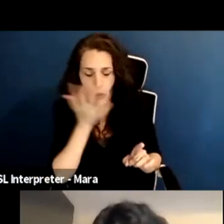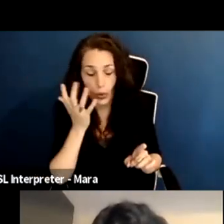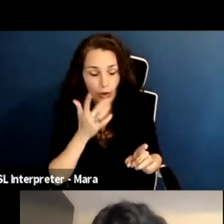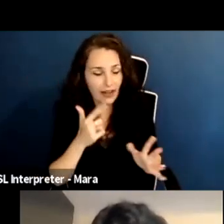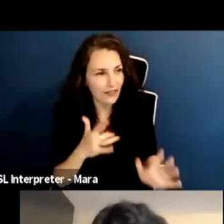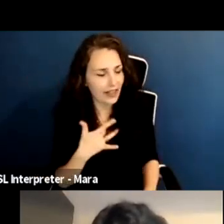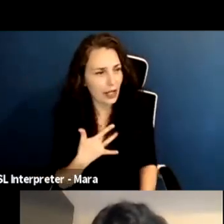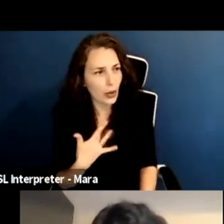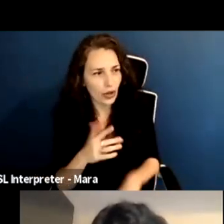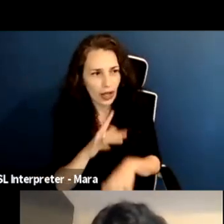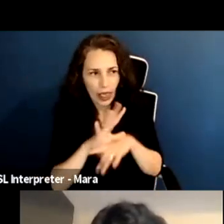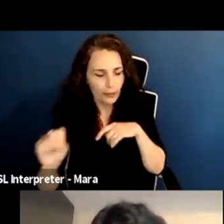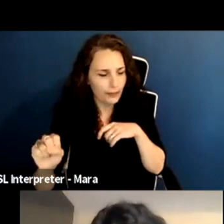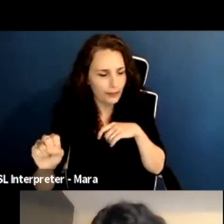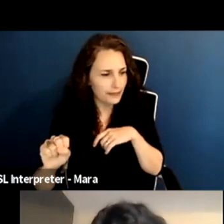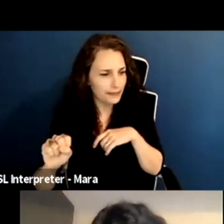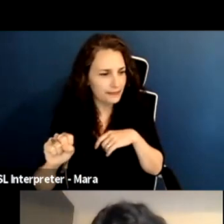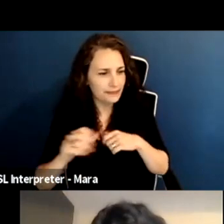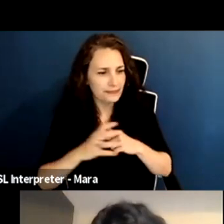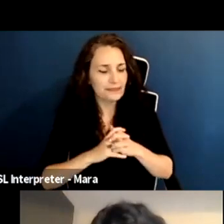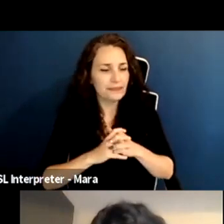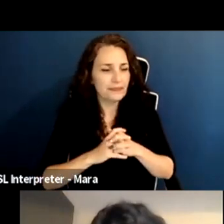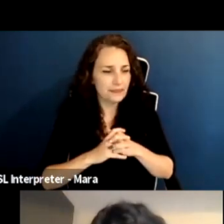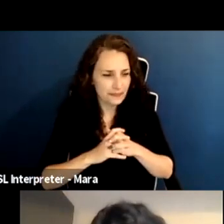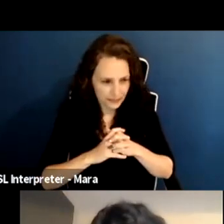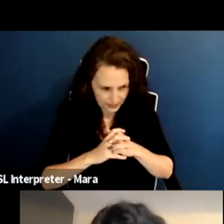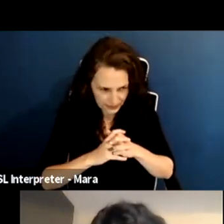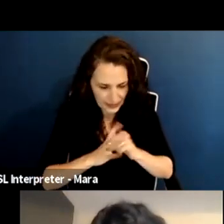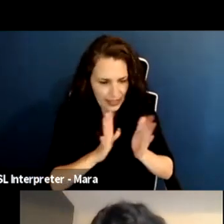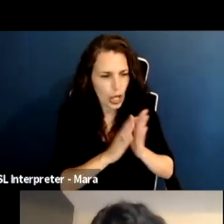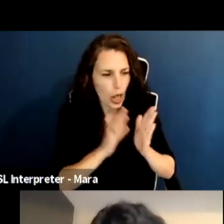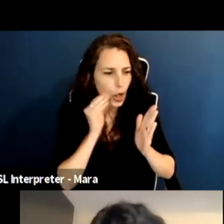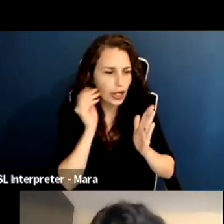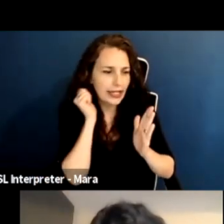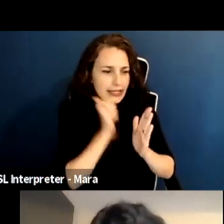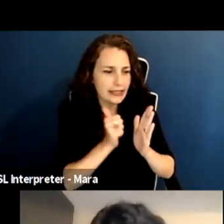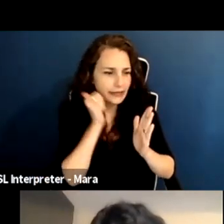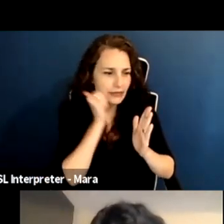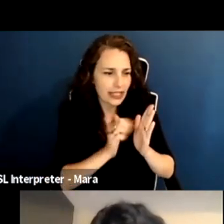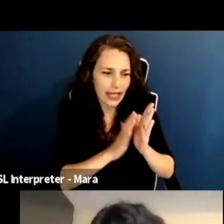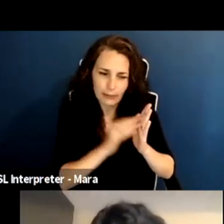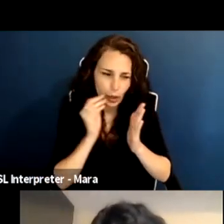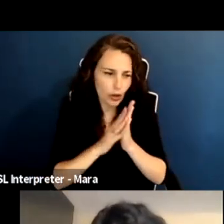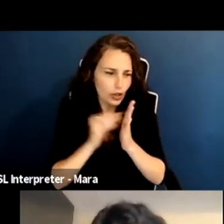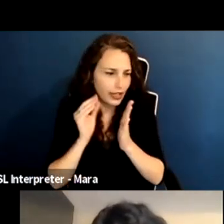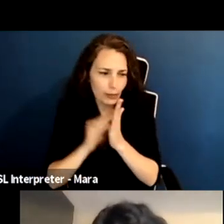been a learning experience every single day. And I'm really, really thankful